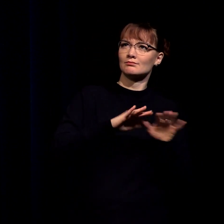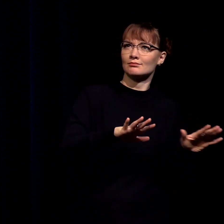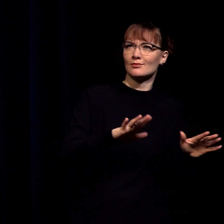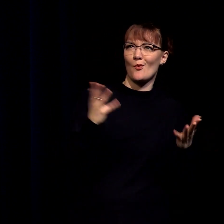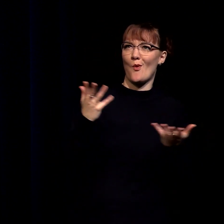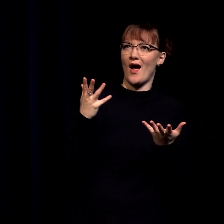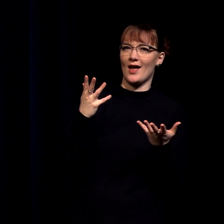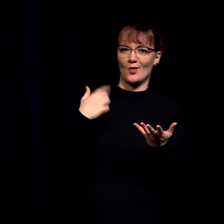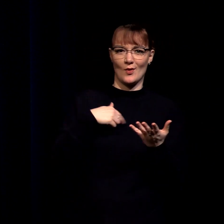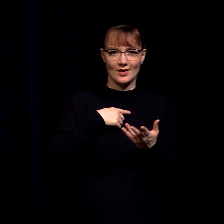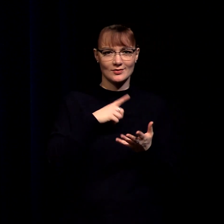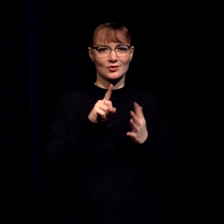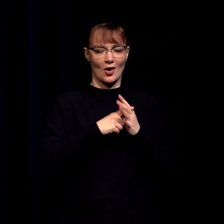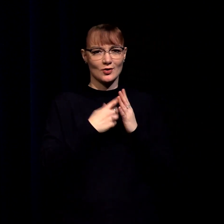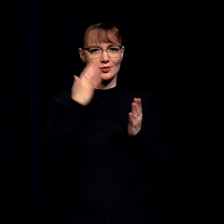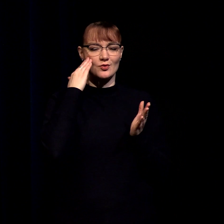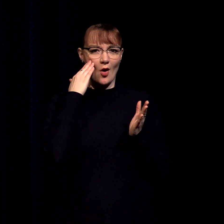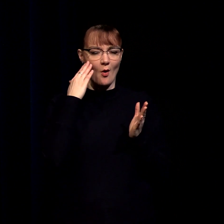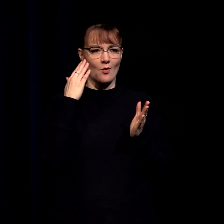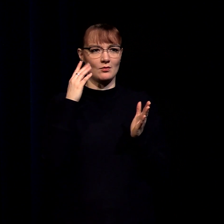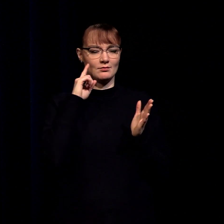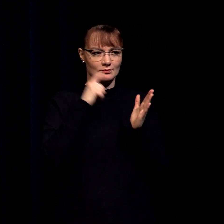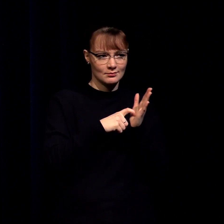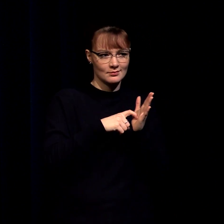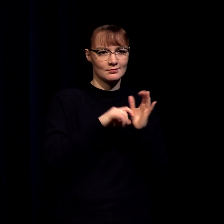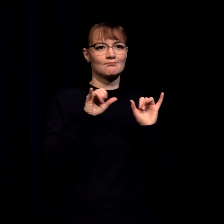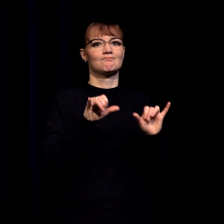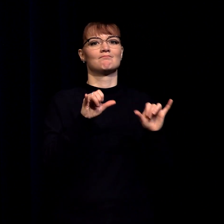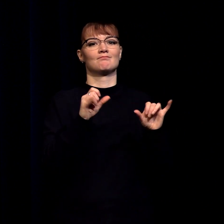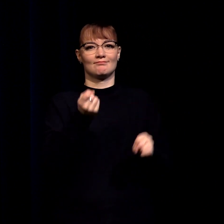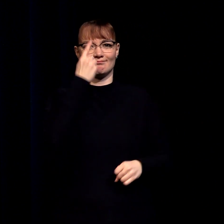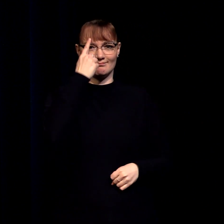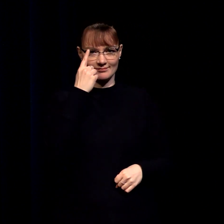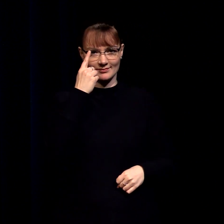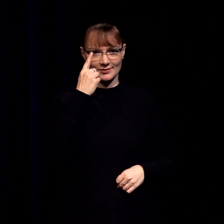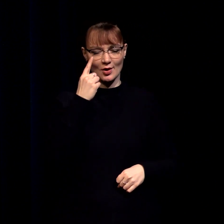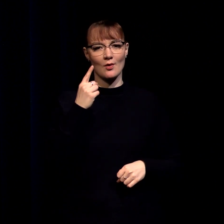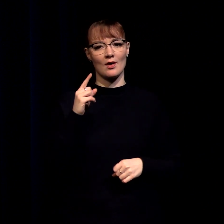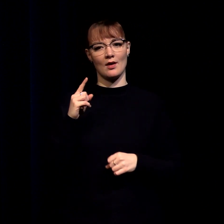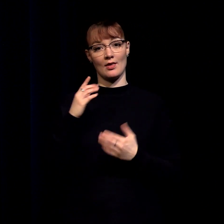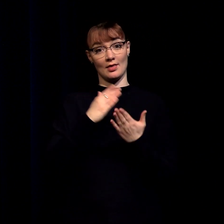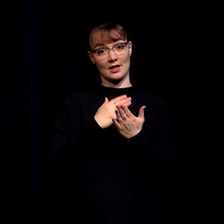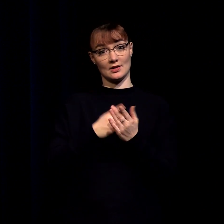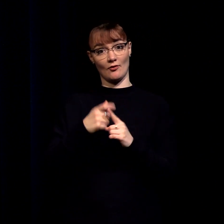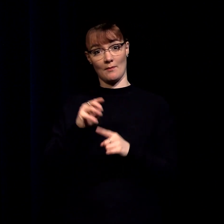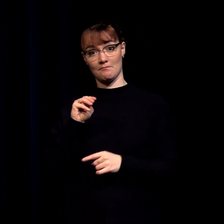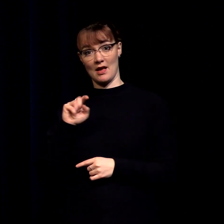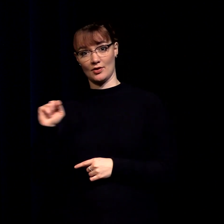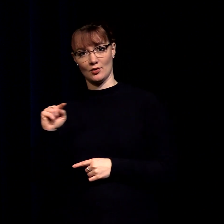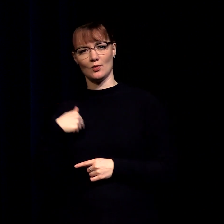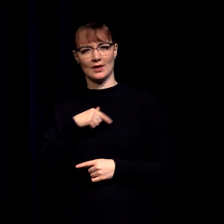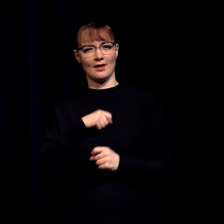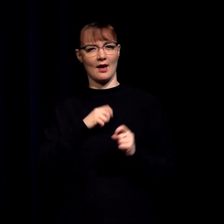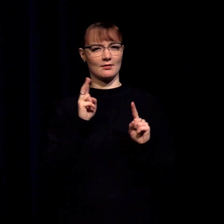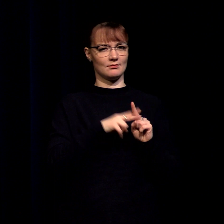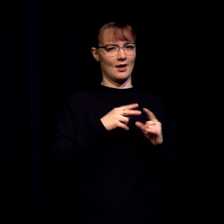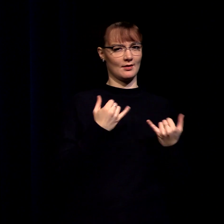some lessons that we can see in this story for us. You see here in our text, we see pretty quickly that being on mission